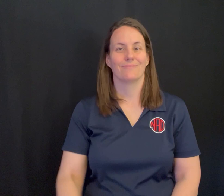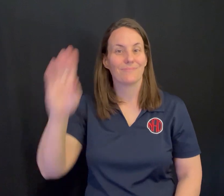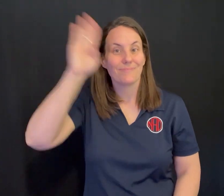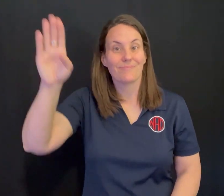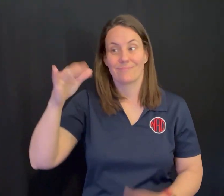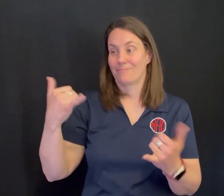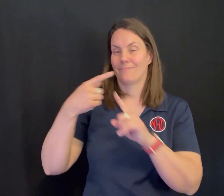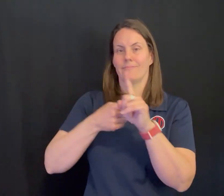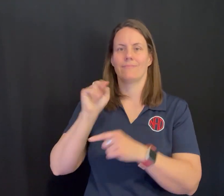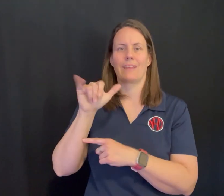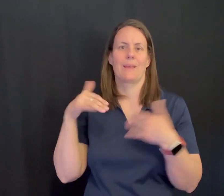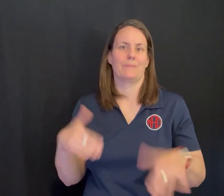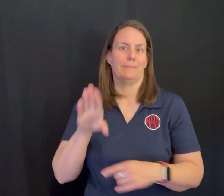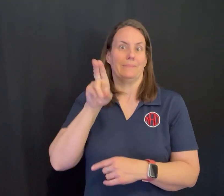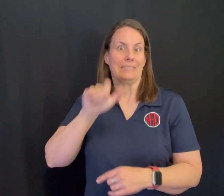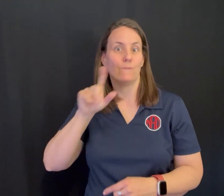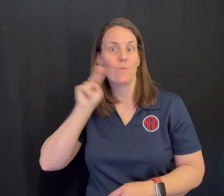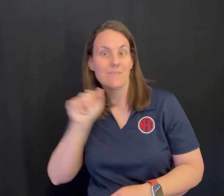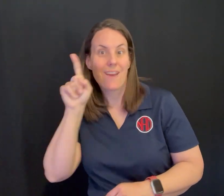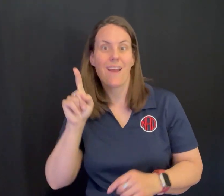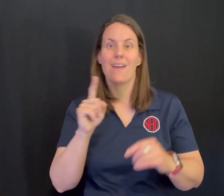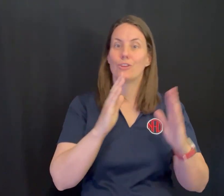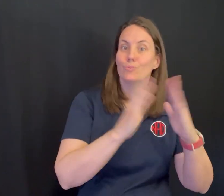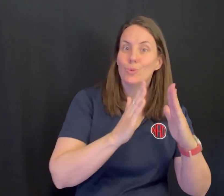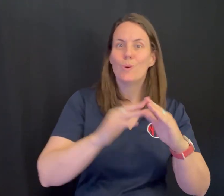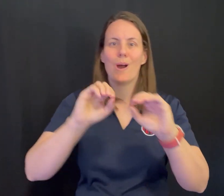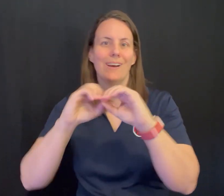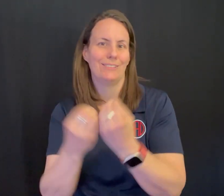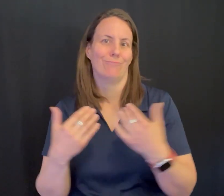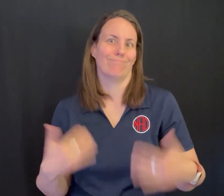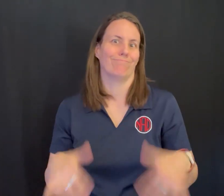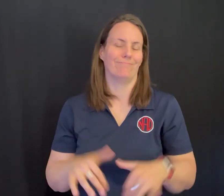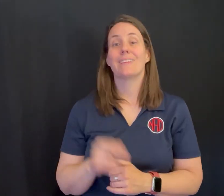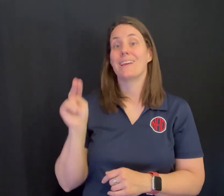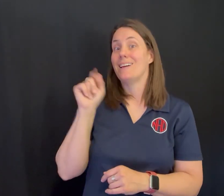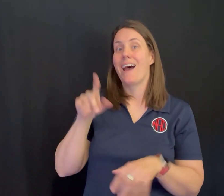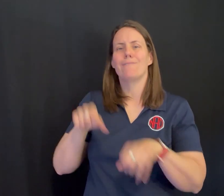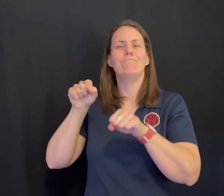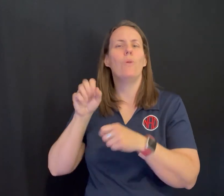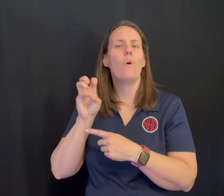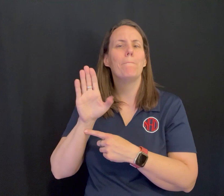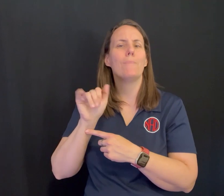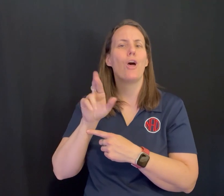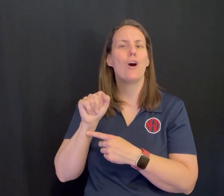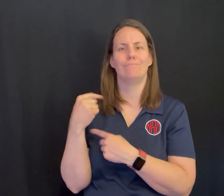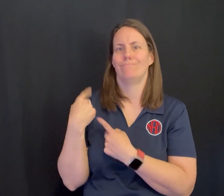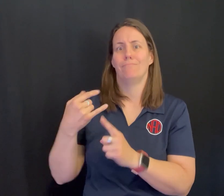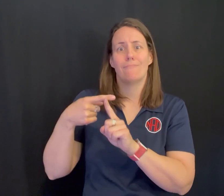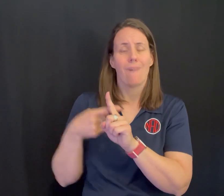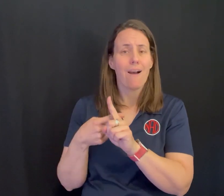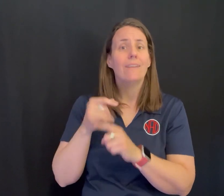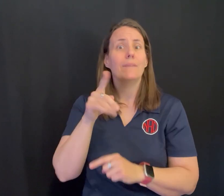Hi everyone! May has been a busy month for the NAD, communities, and different organizations. The NAD hosted several webinars --